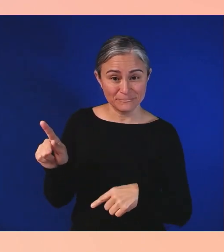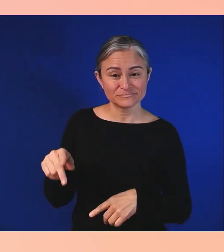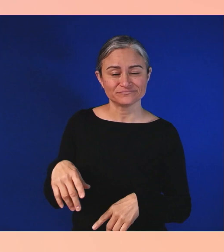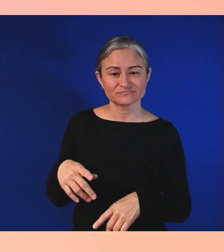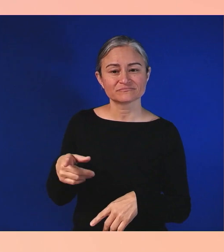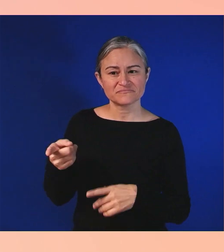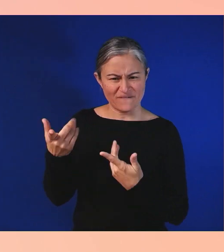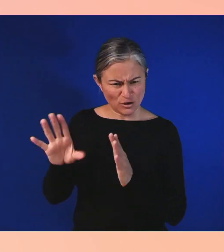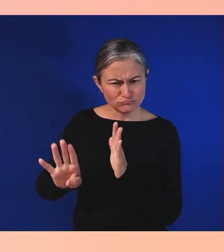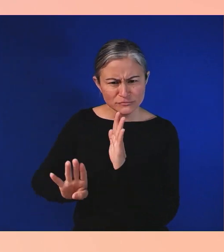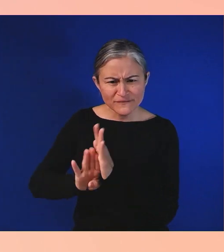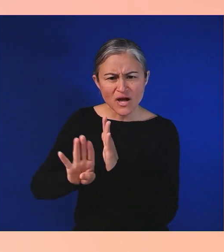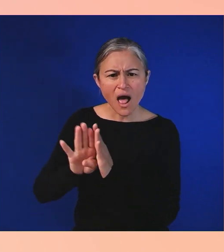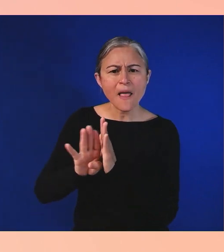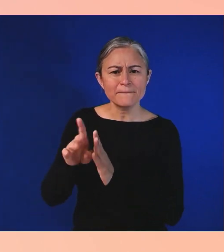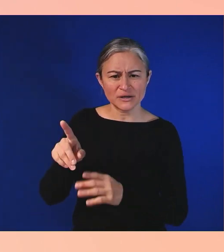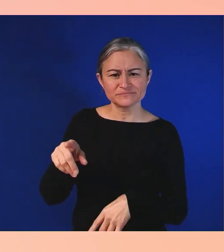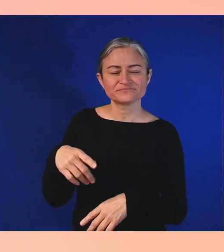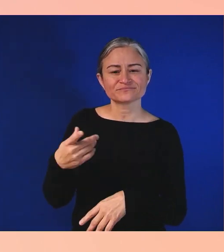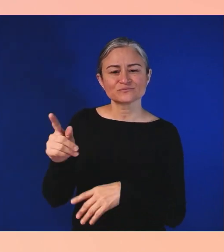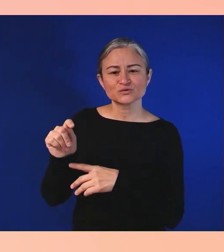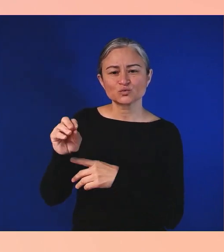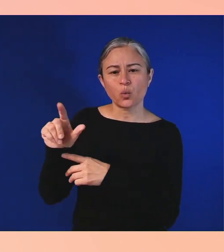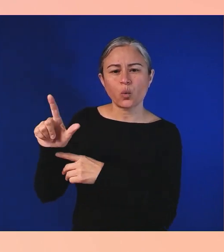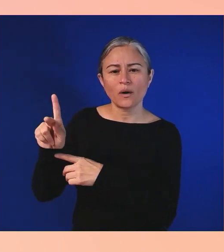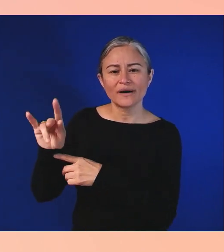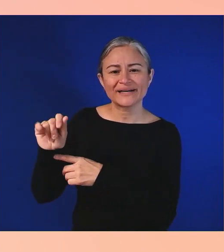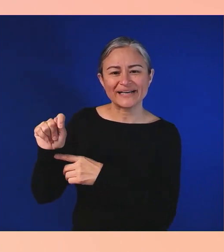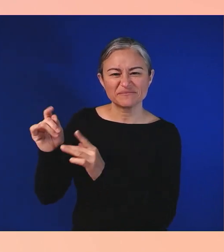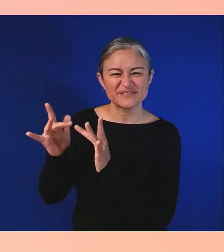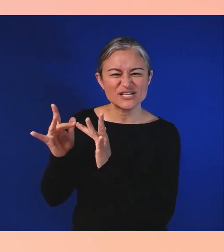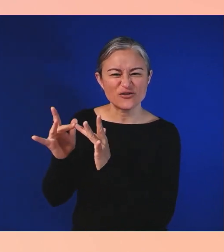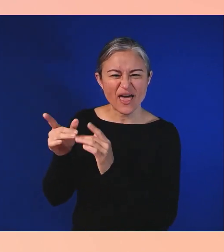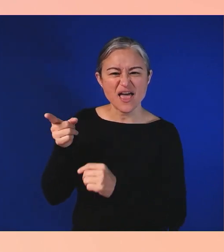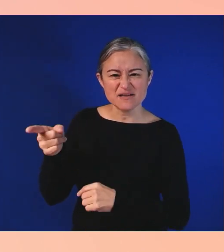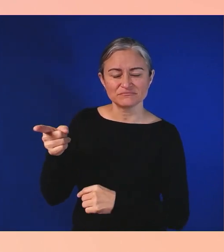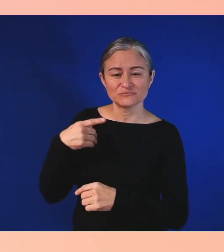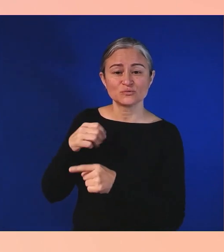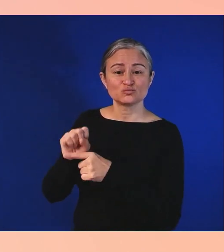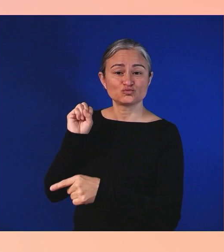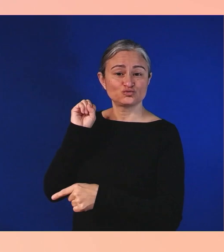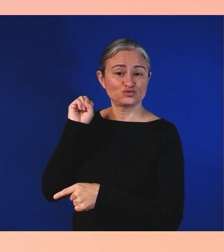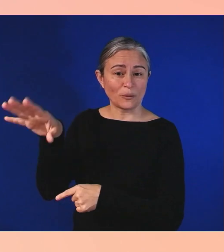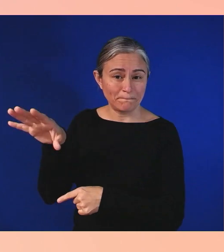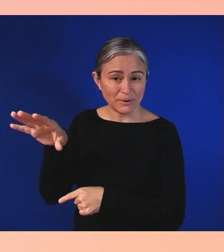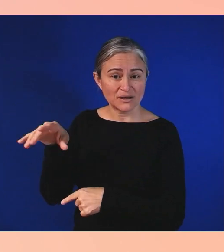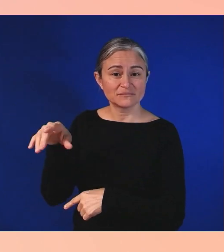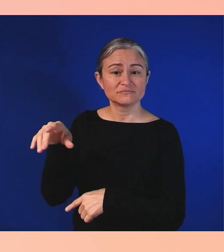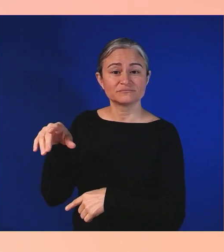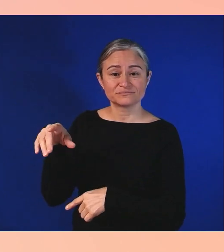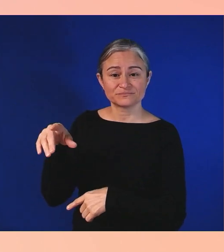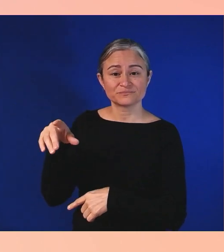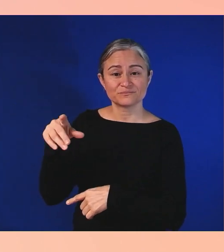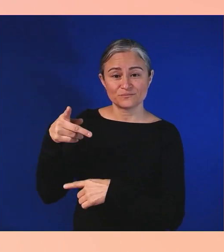Mr. Shaileen Kumar deputy general manager. He was quite amazed with this idea